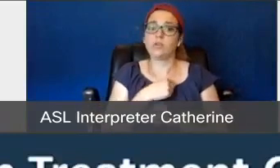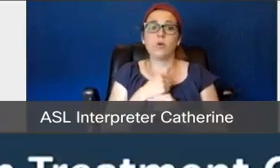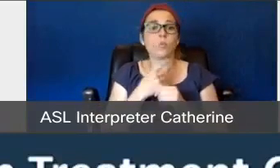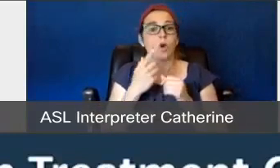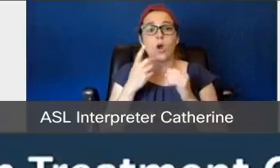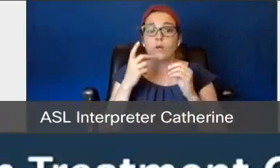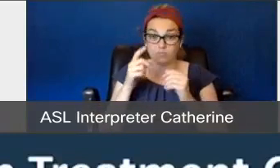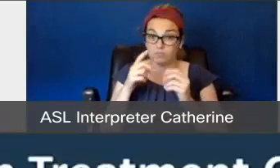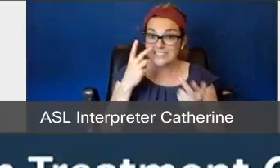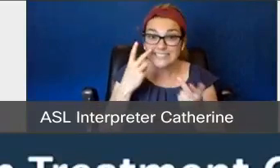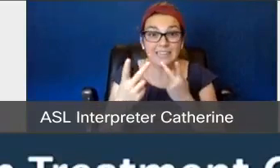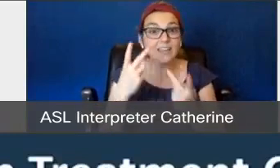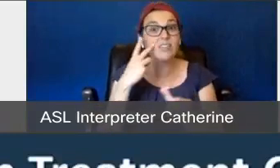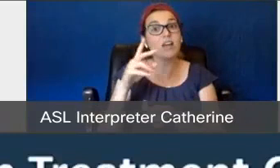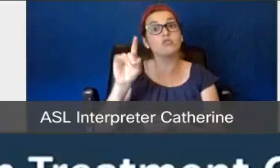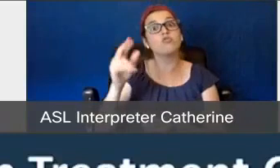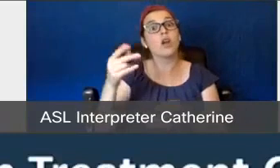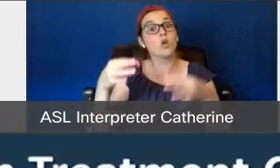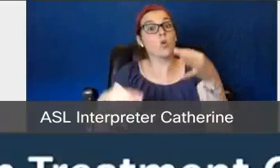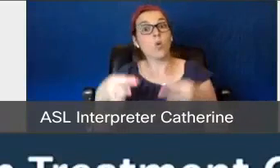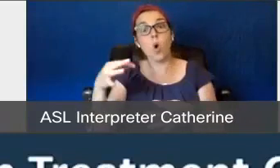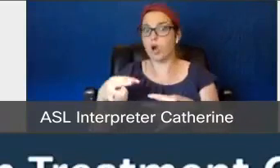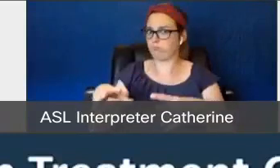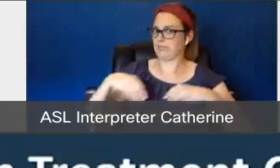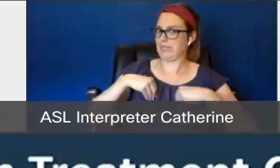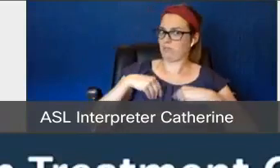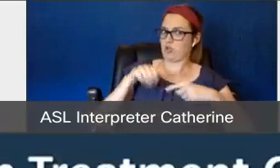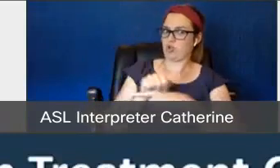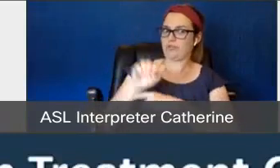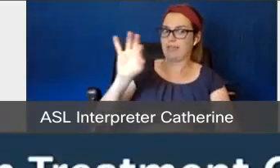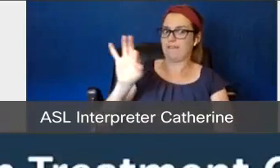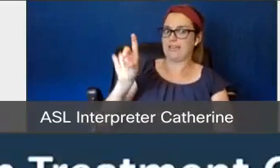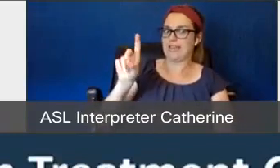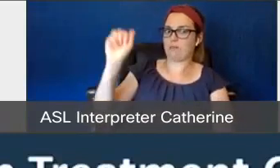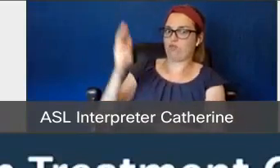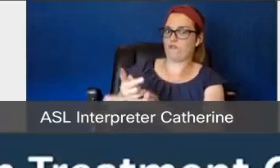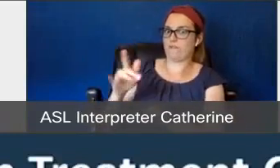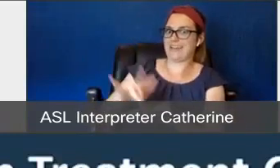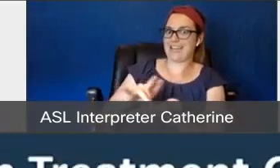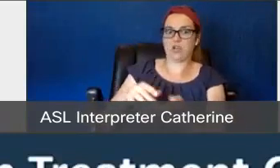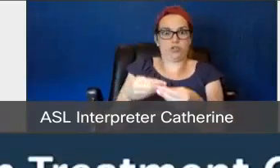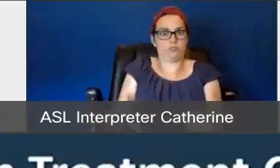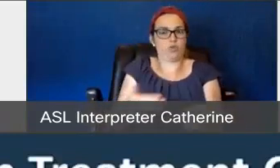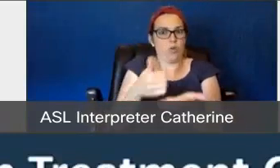the right way and follow best practices, we get substantially better outcomes pretty much in all areas so we have good reason